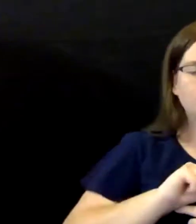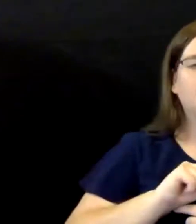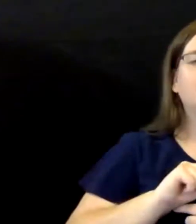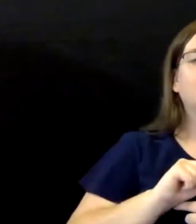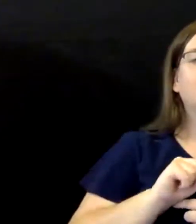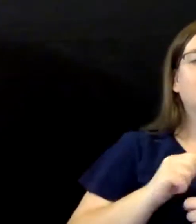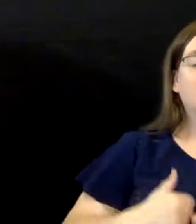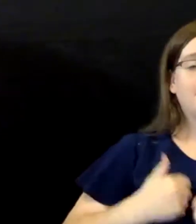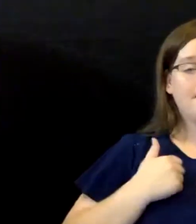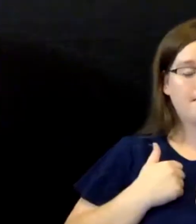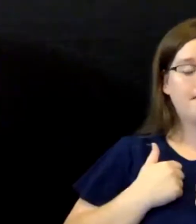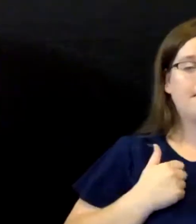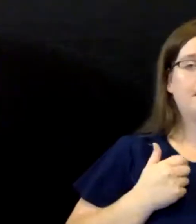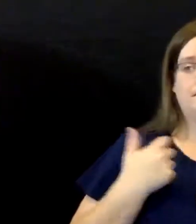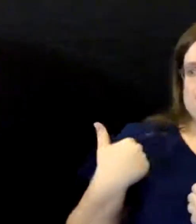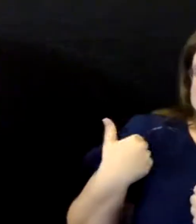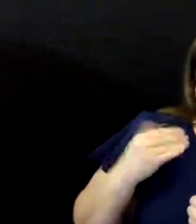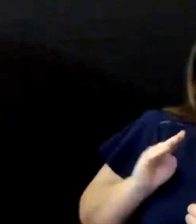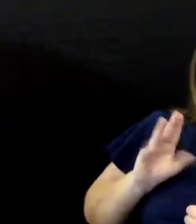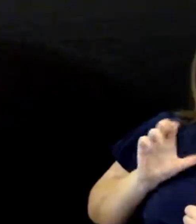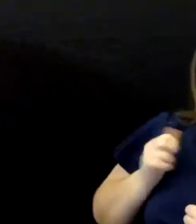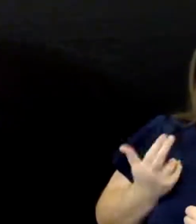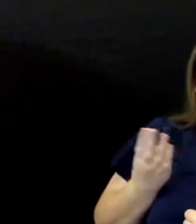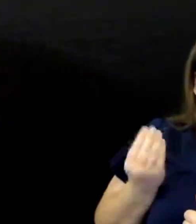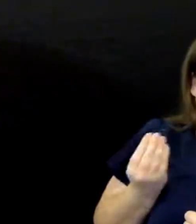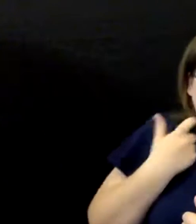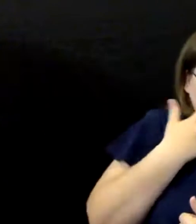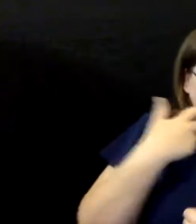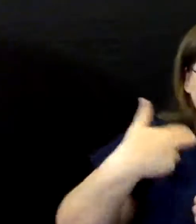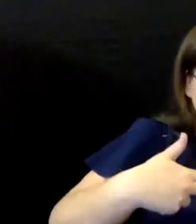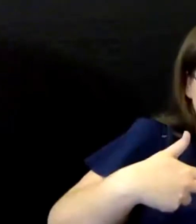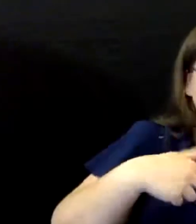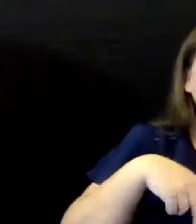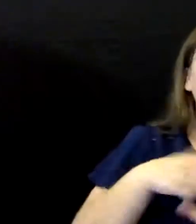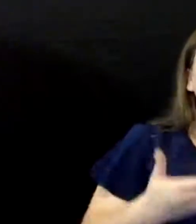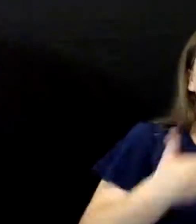just newly with us, in this role. Ms. White's previously served as the